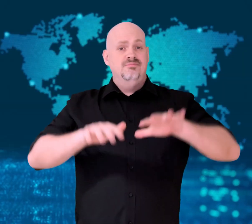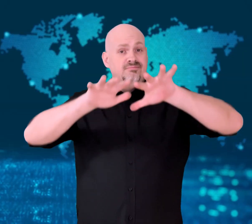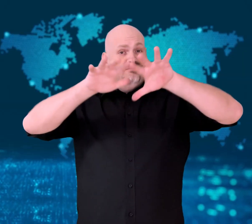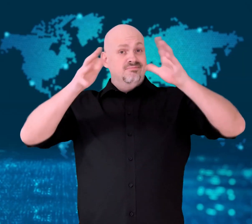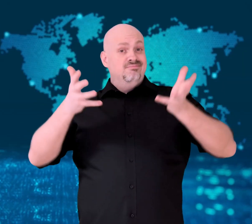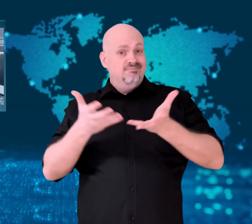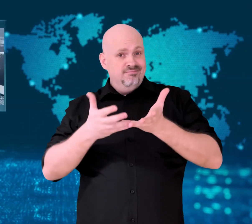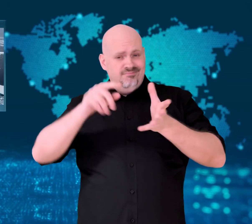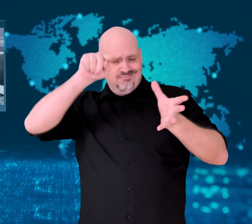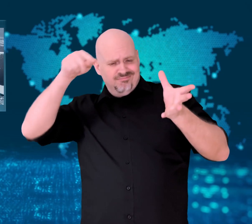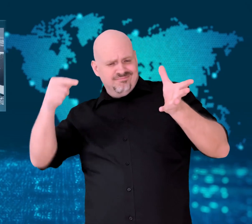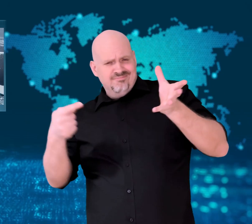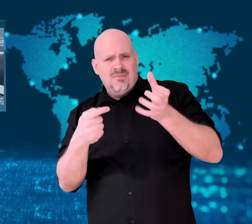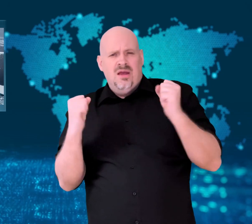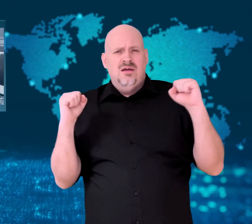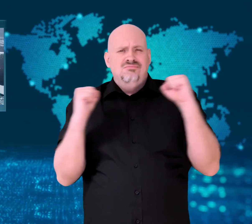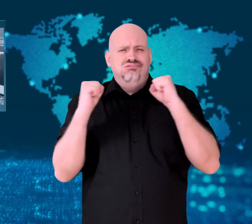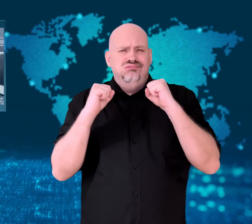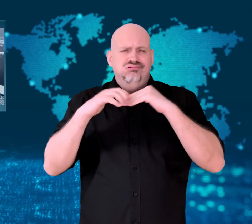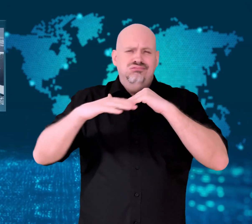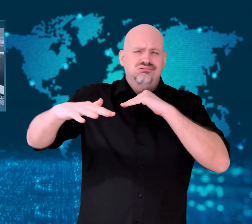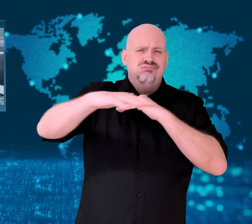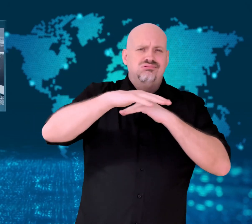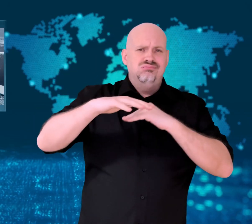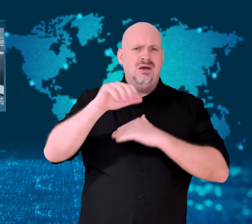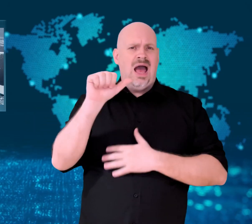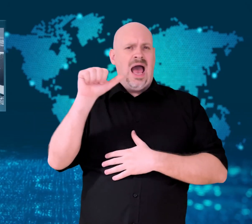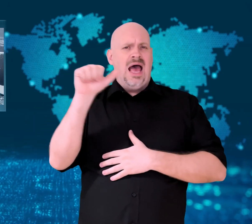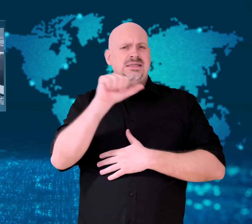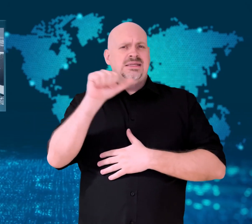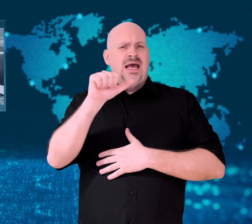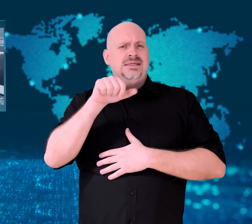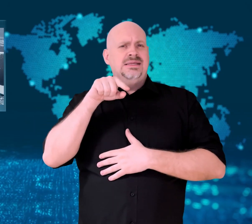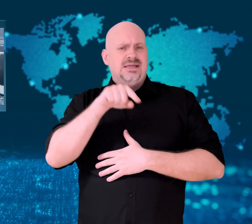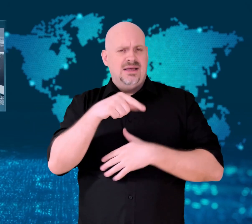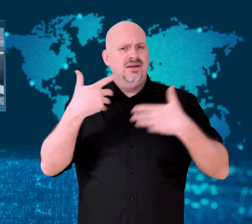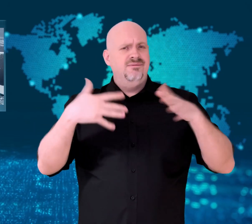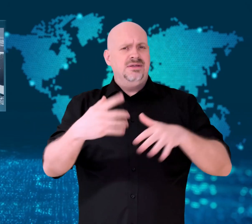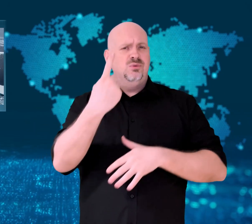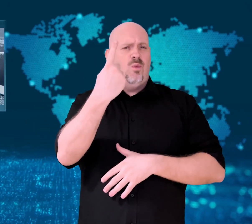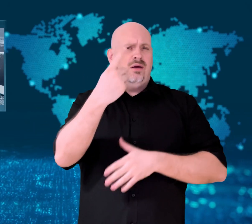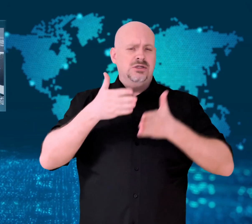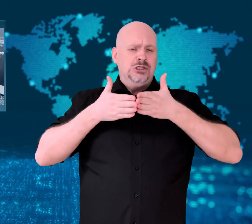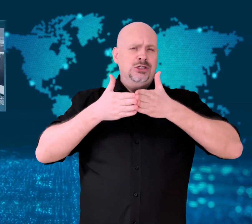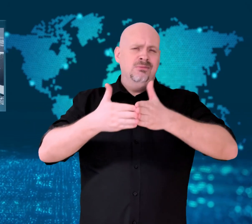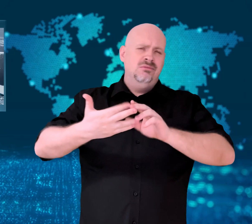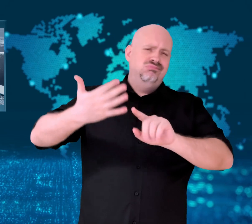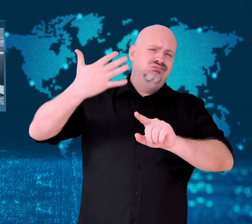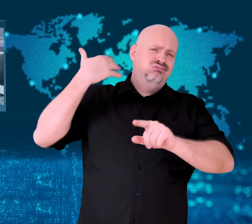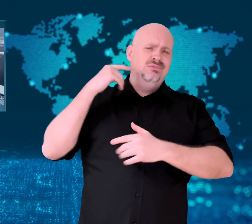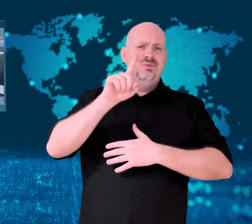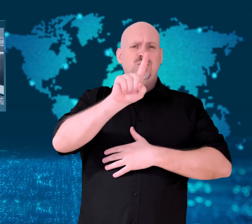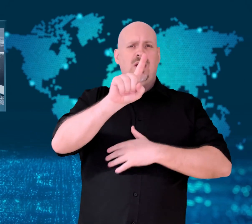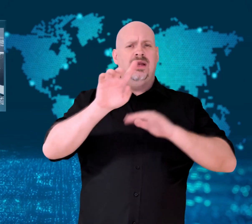[Gavin]: A ship lost in 1915 was found after 106 years.